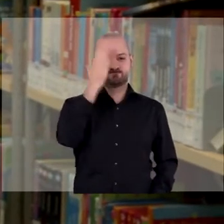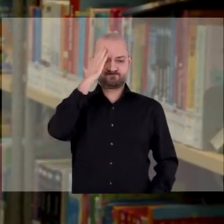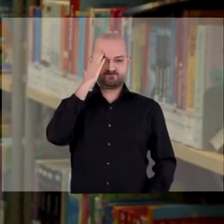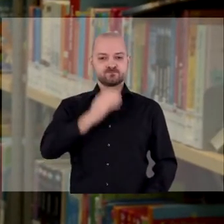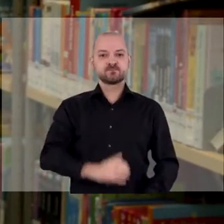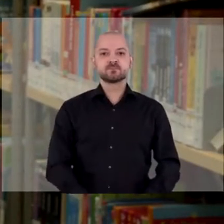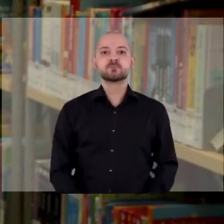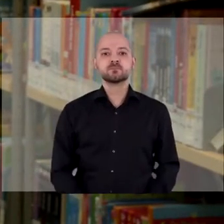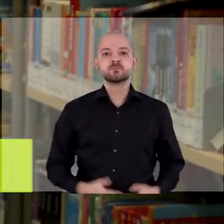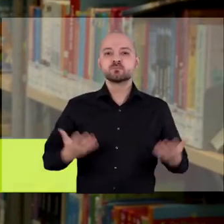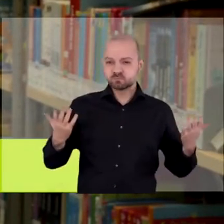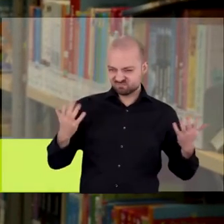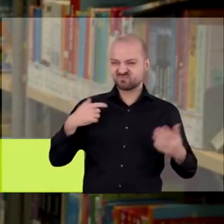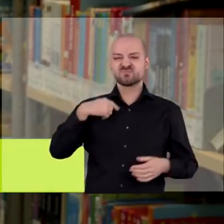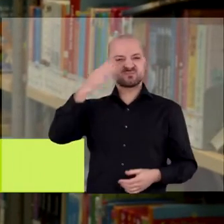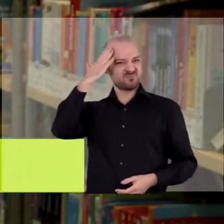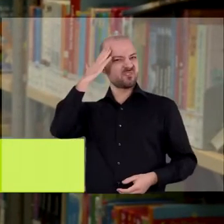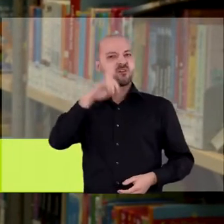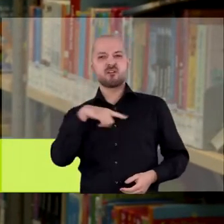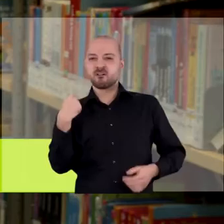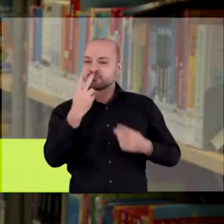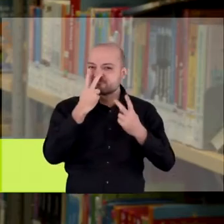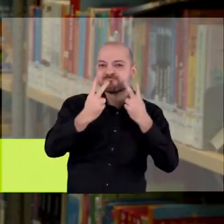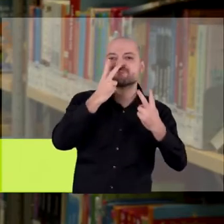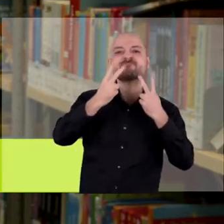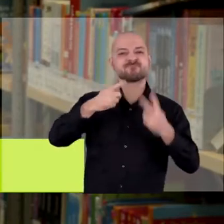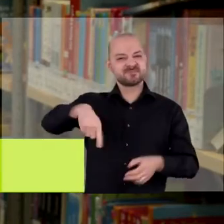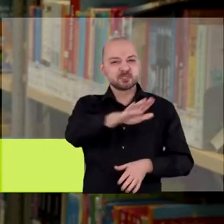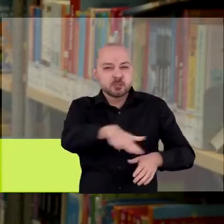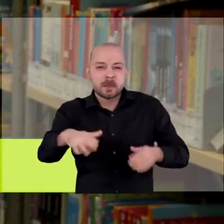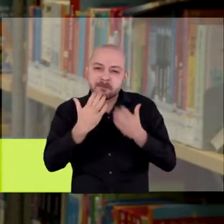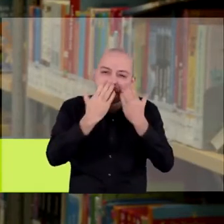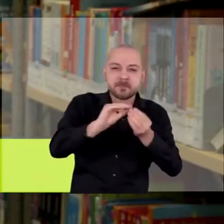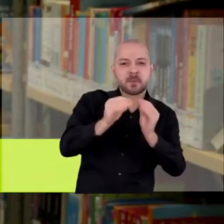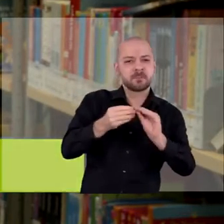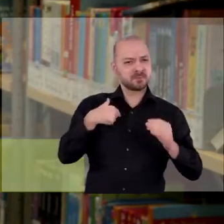Gabi Henrichs, educator and sign language assistant